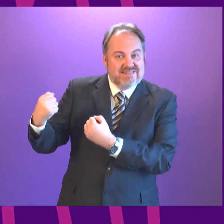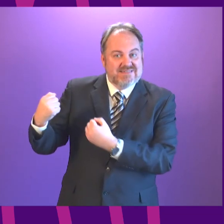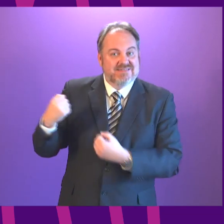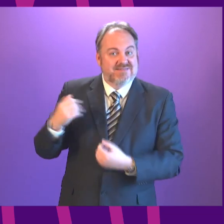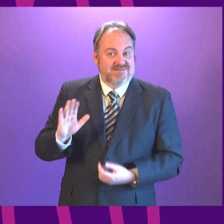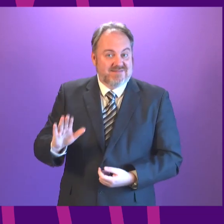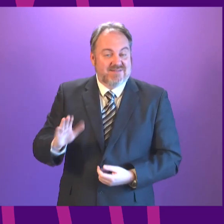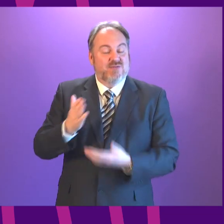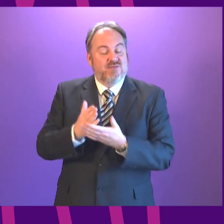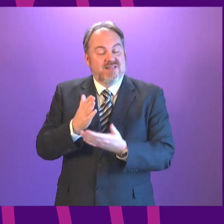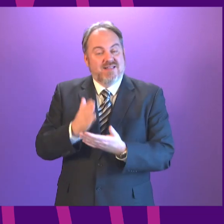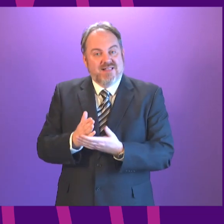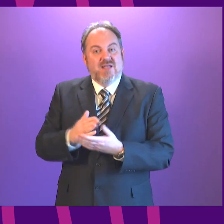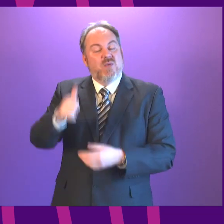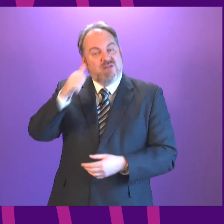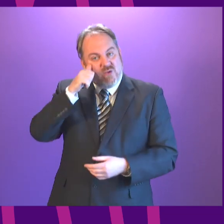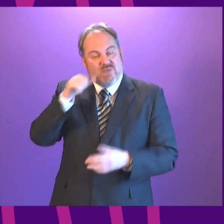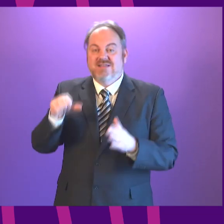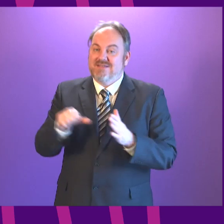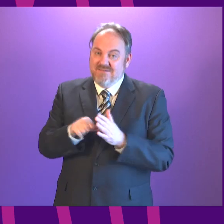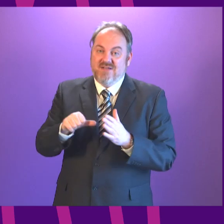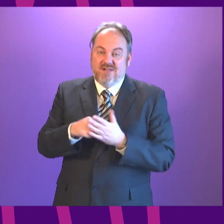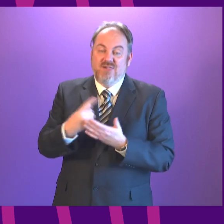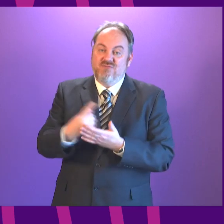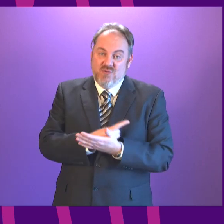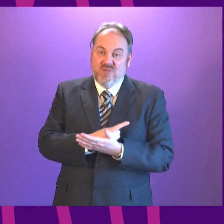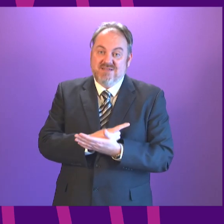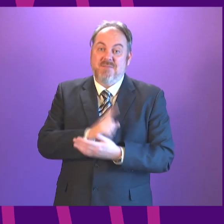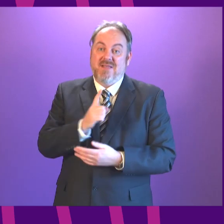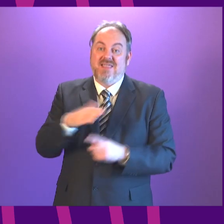Scotland, just as all the difficult things to suppress it are necessary.